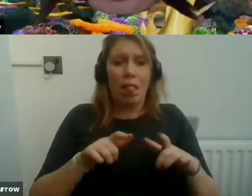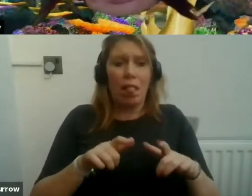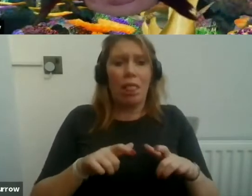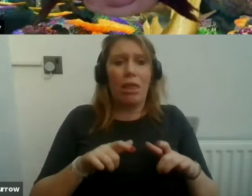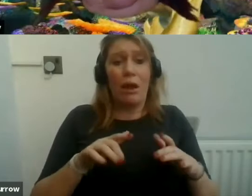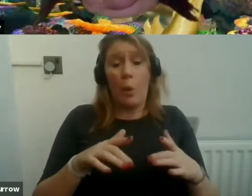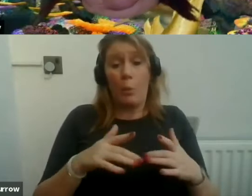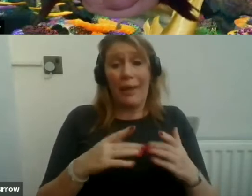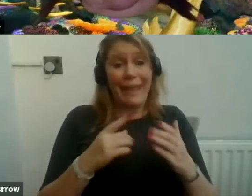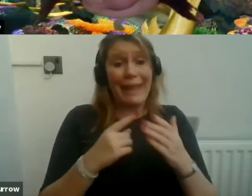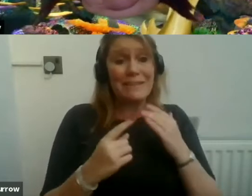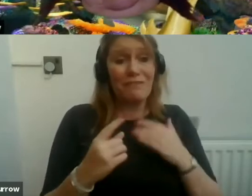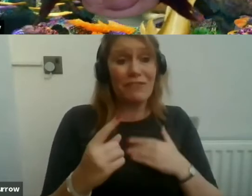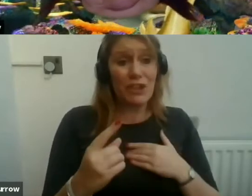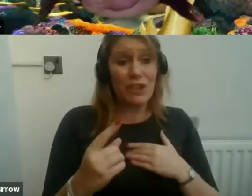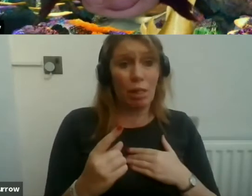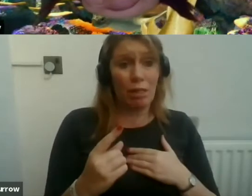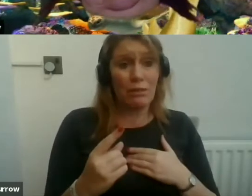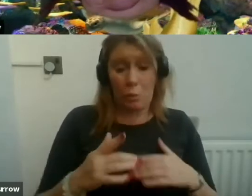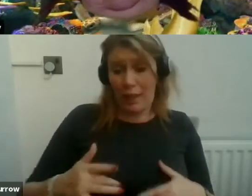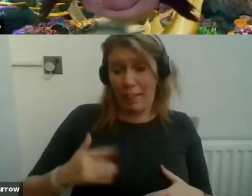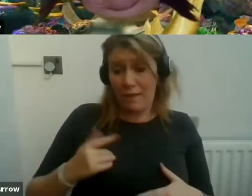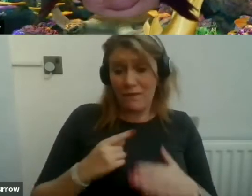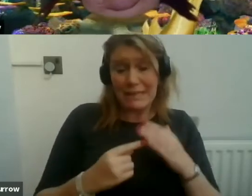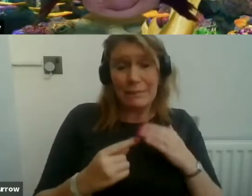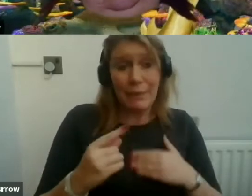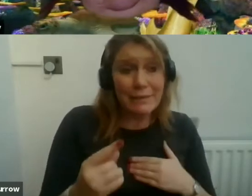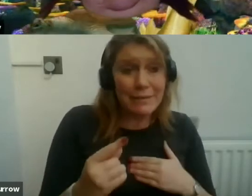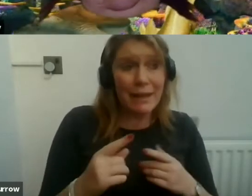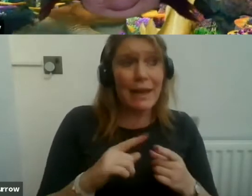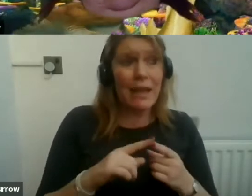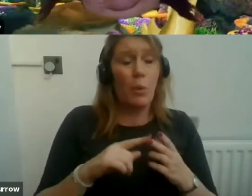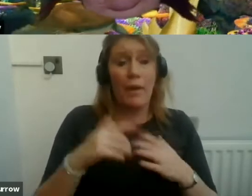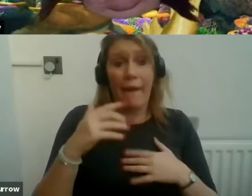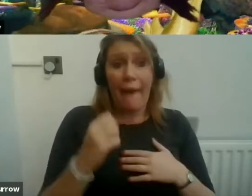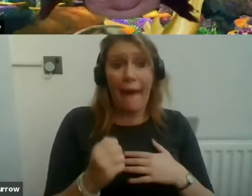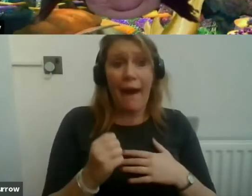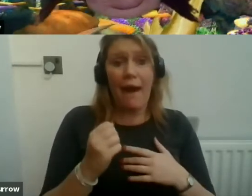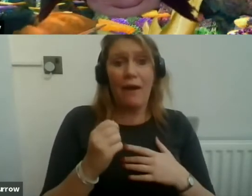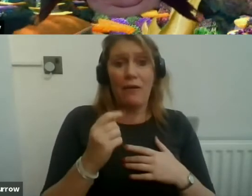individuals, we live independently, we have the capacity to think independently